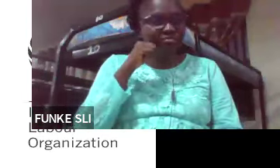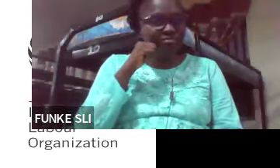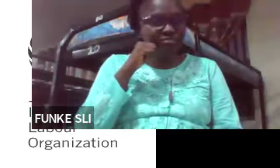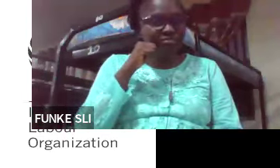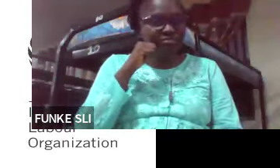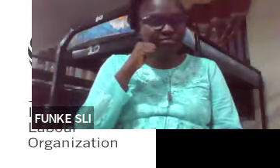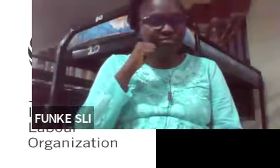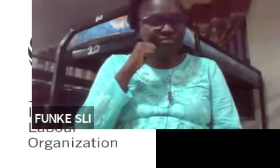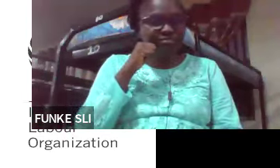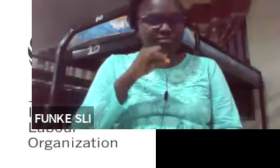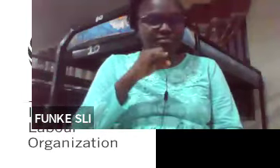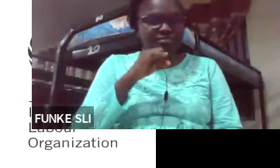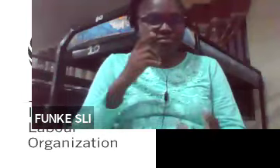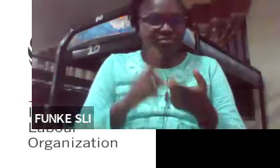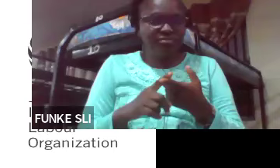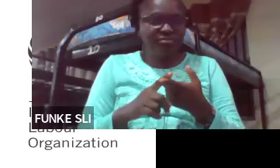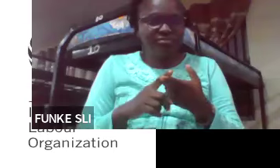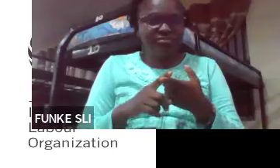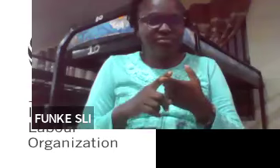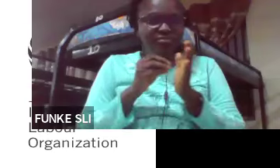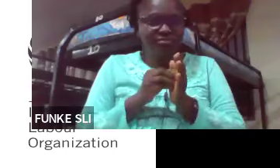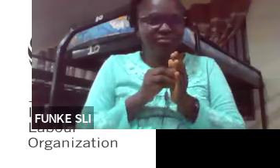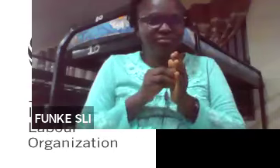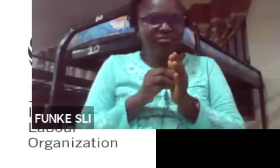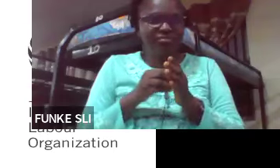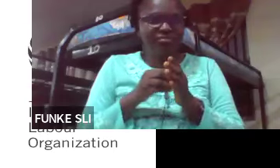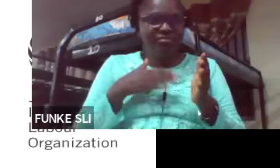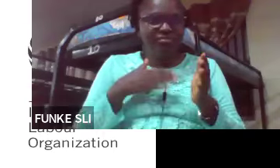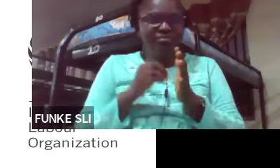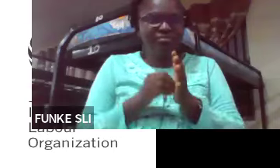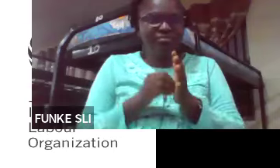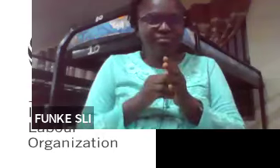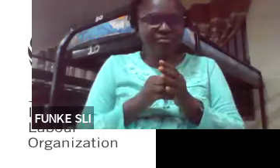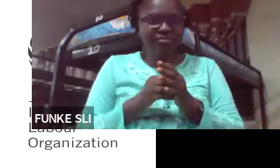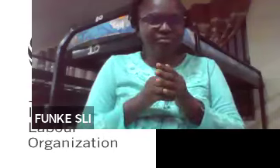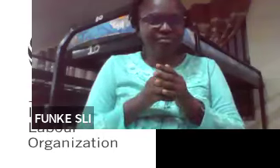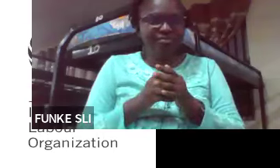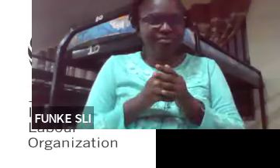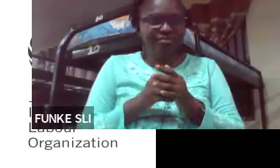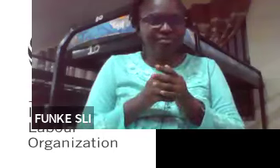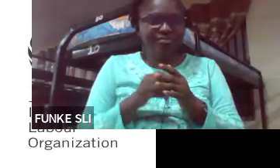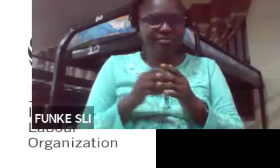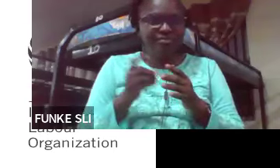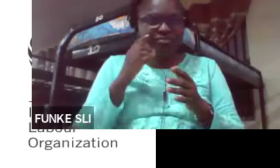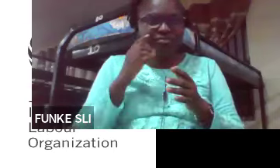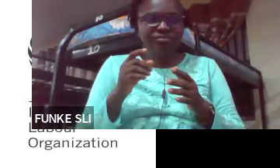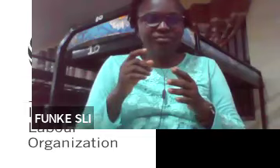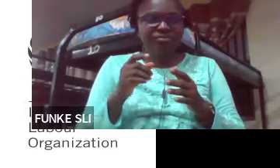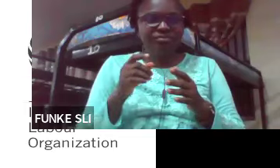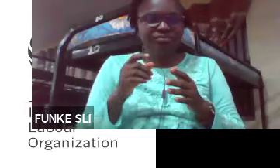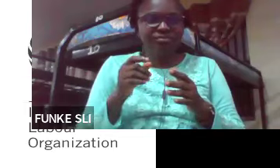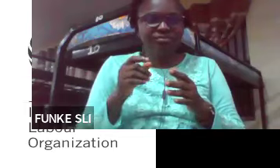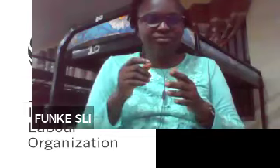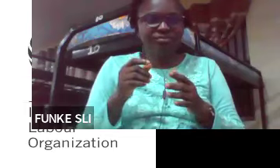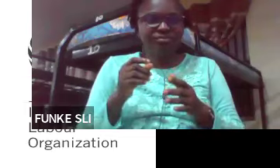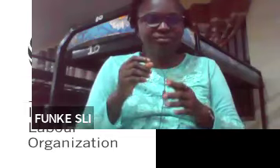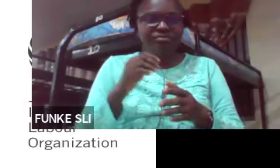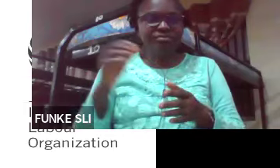Esther Isaac Chidera: I want to own my own farm, where I employ people okay